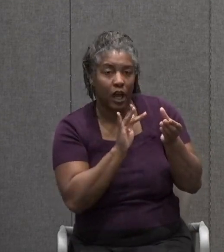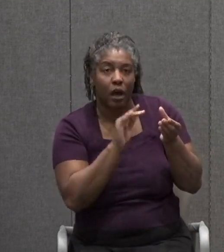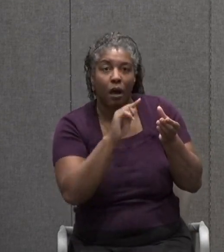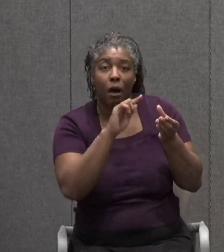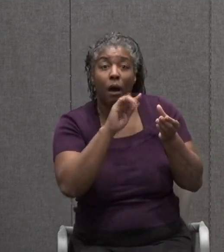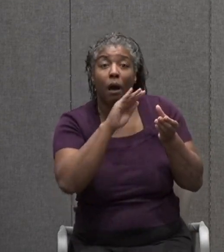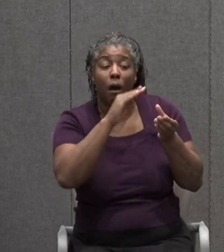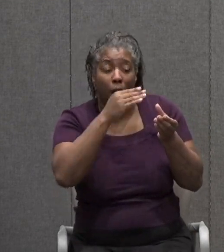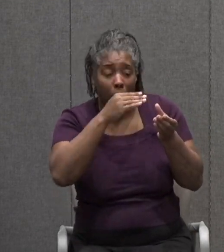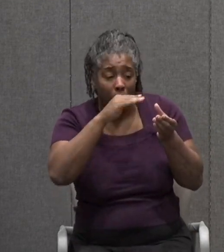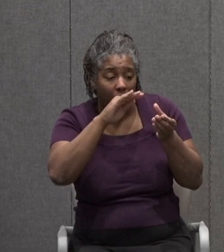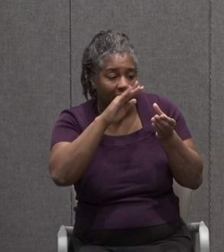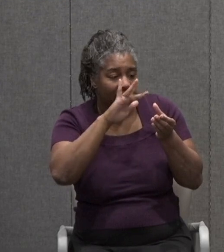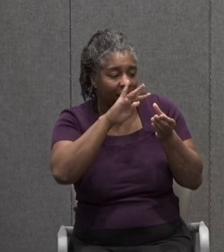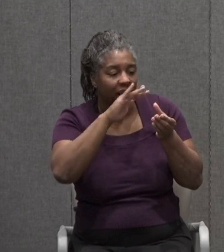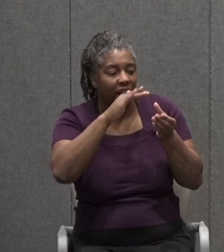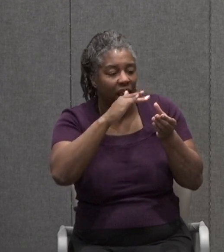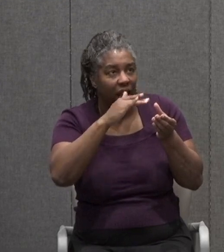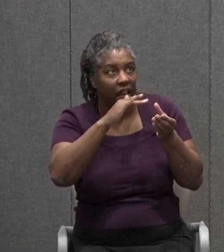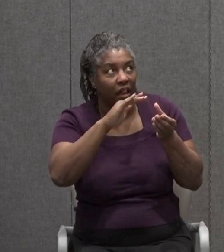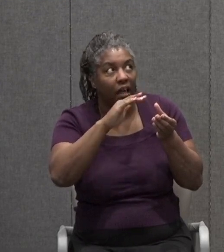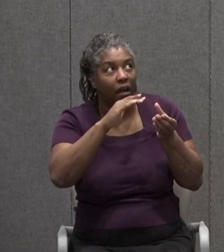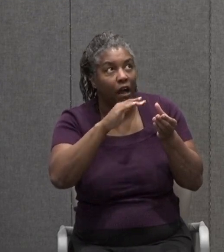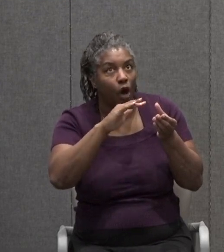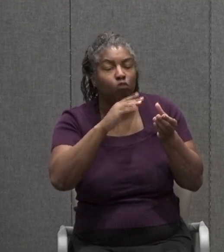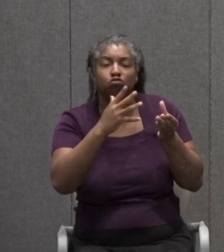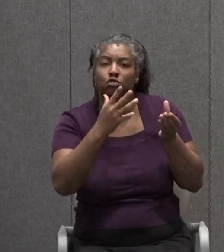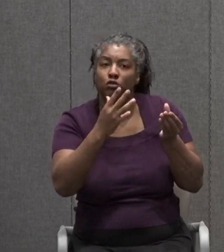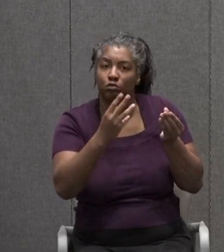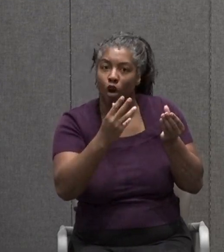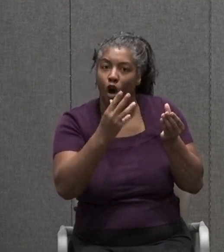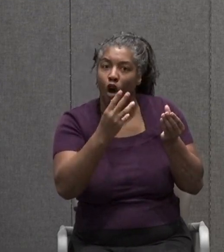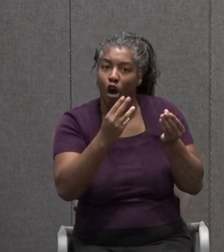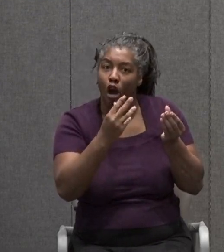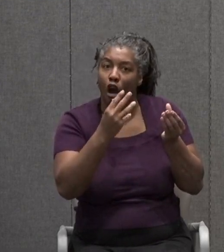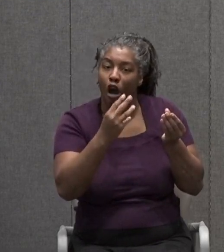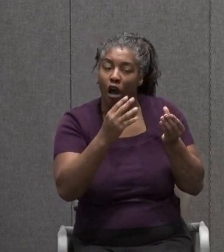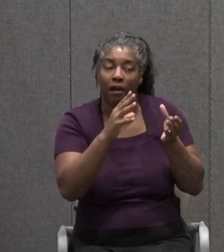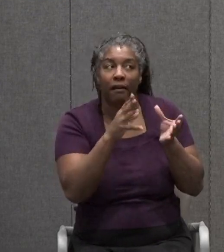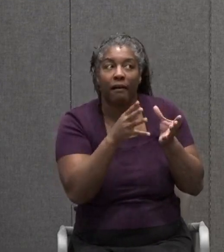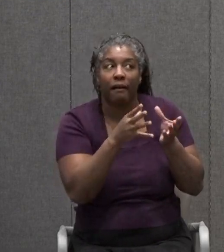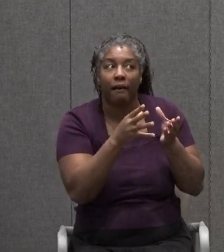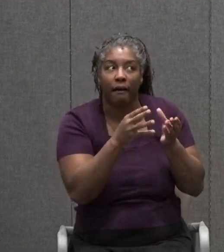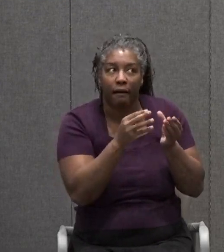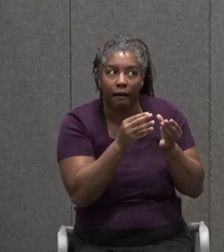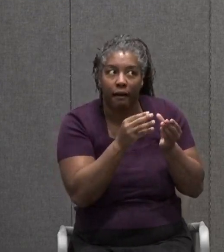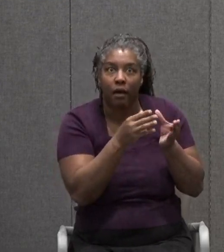And it's kind of soft and squishy a little, it moves when I push on it. What does yours feel like?